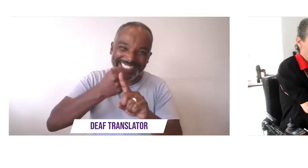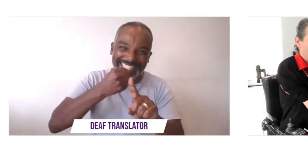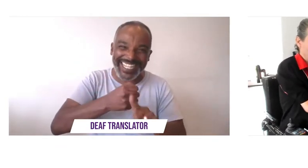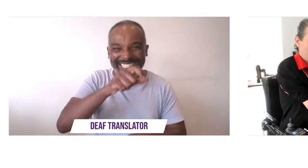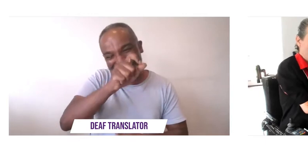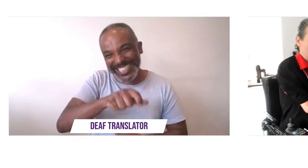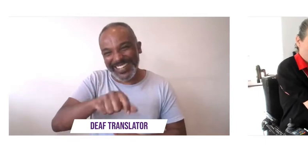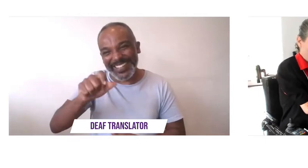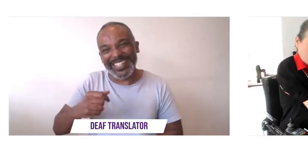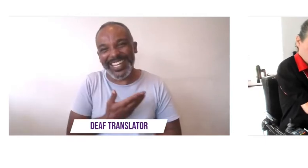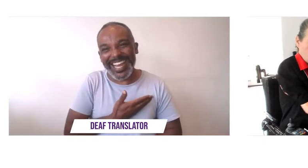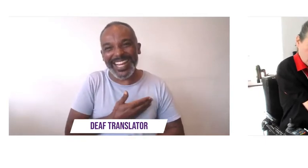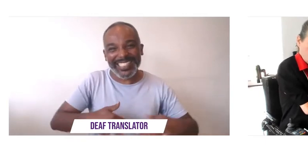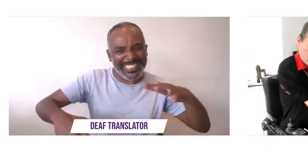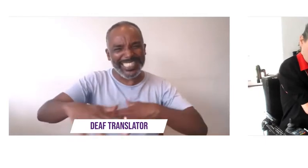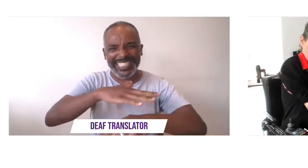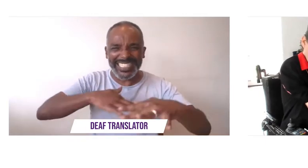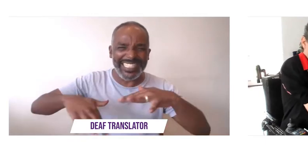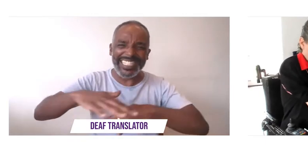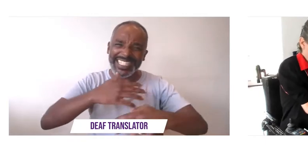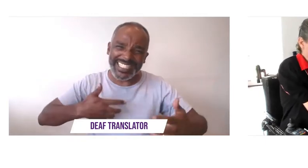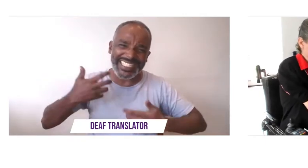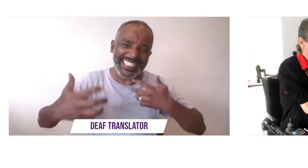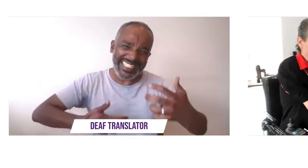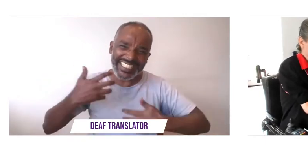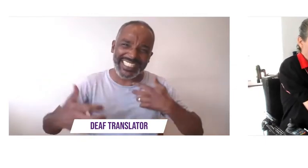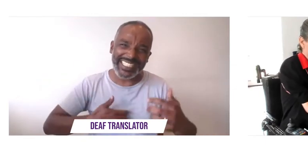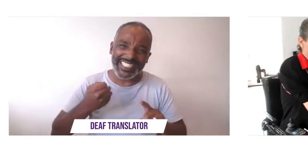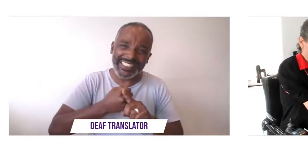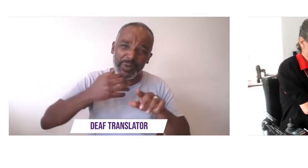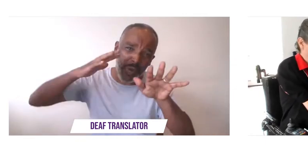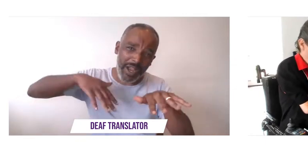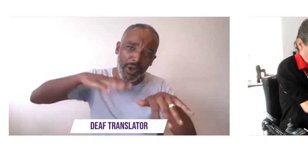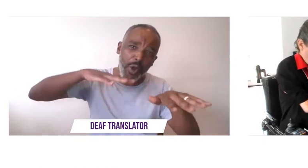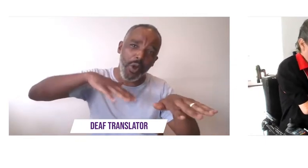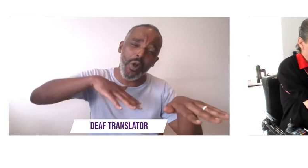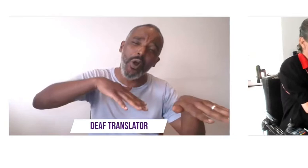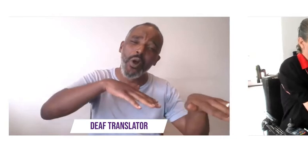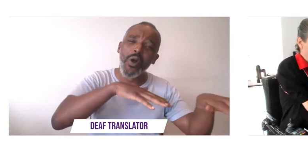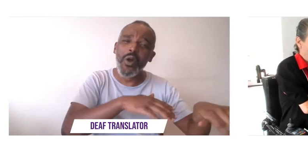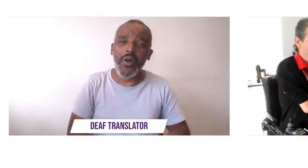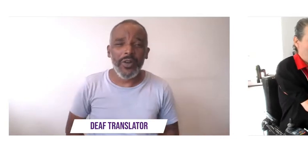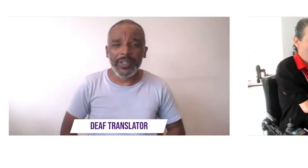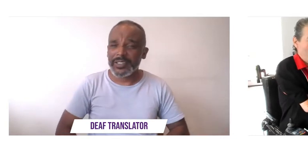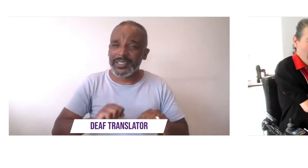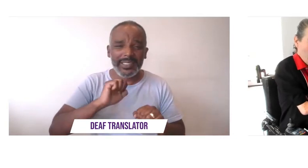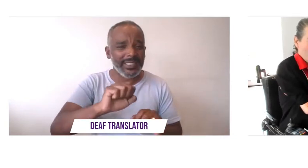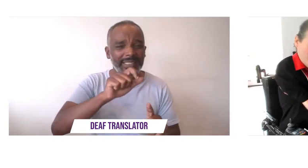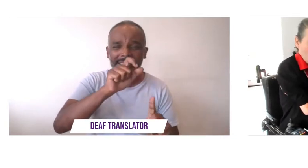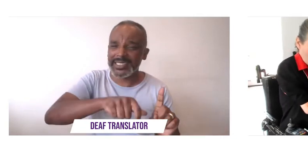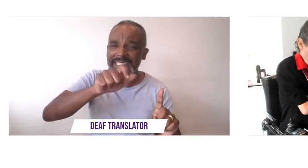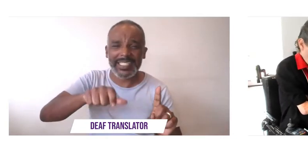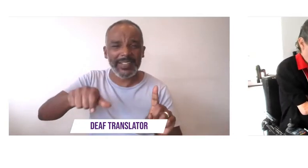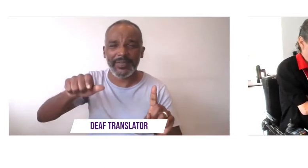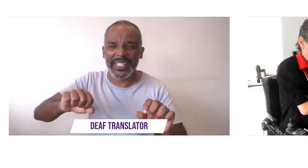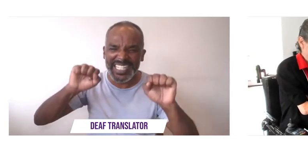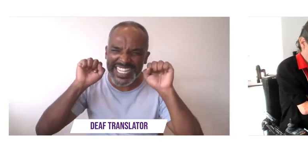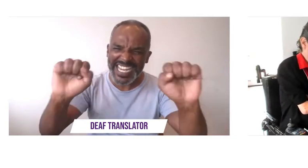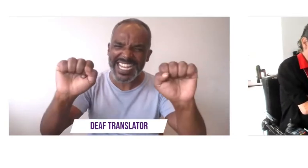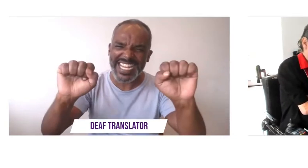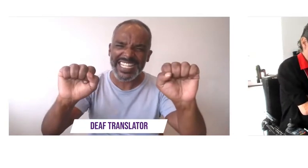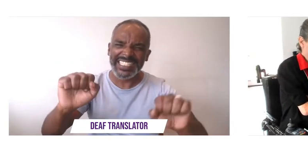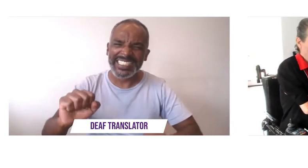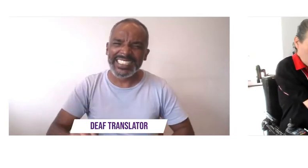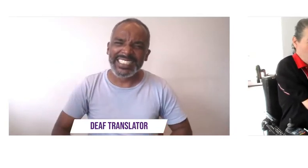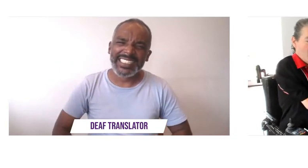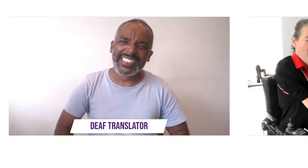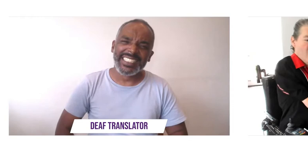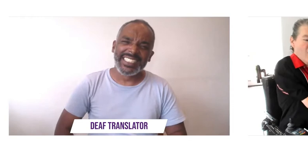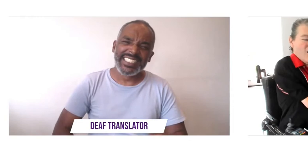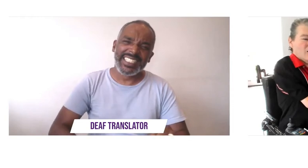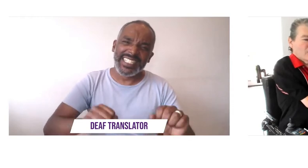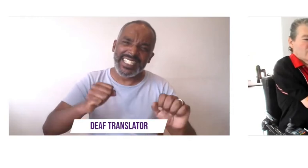anger in our sights there's a valley why oh we're fighting for our single road